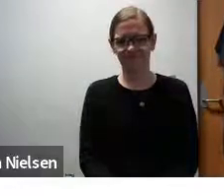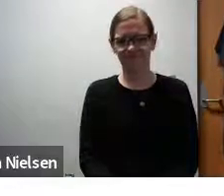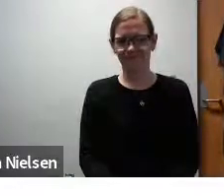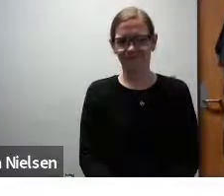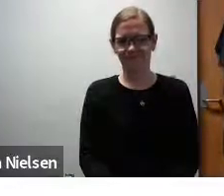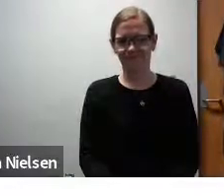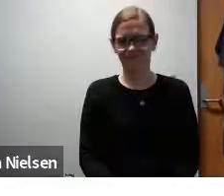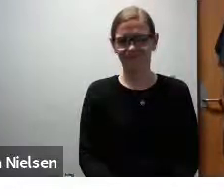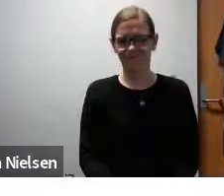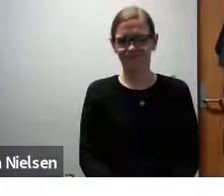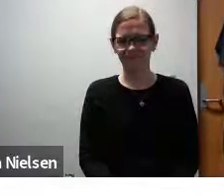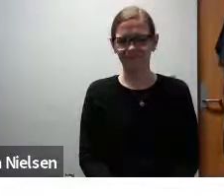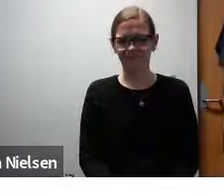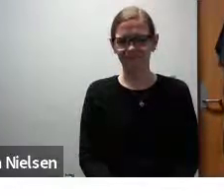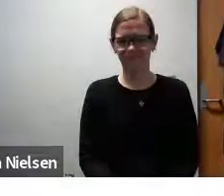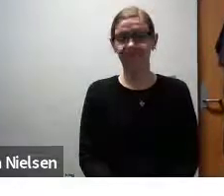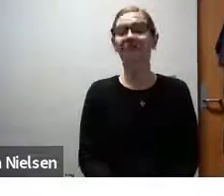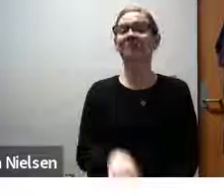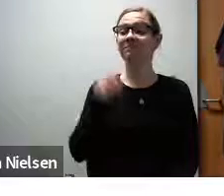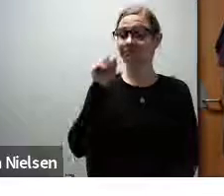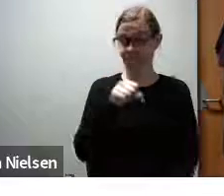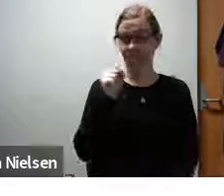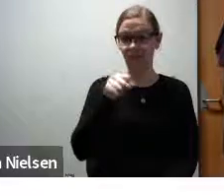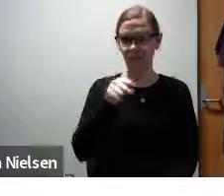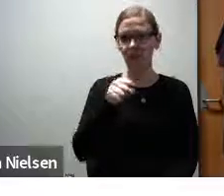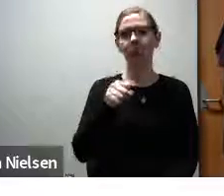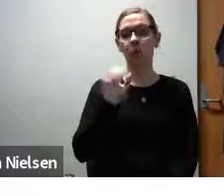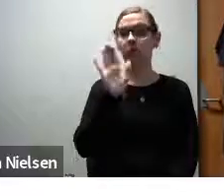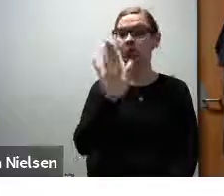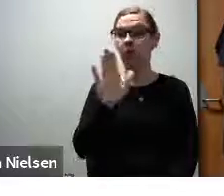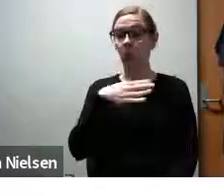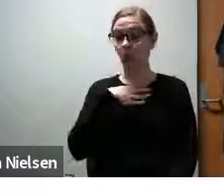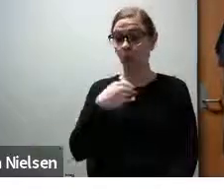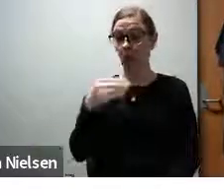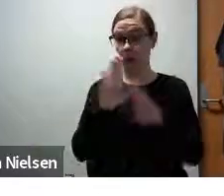Yes, so to do your whiteboard word to find your whiteboard.